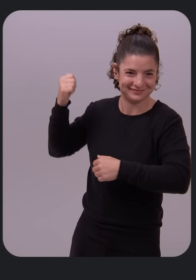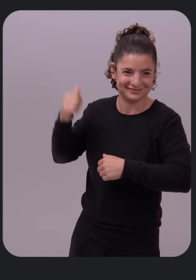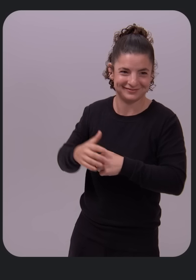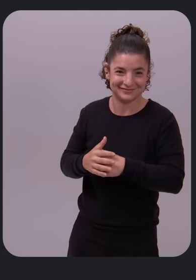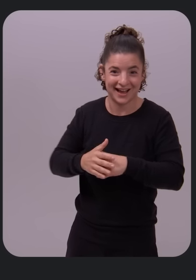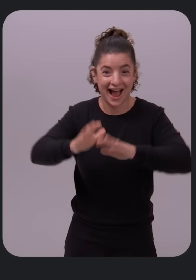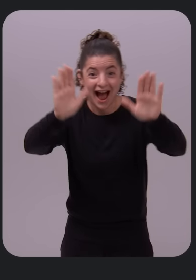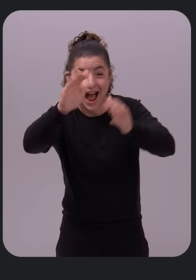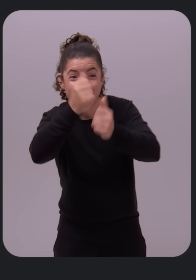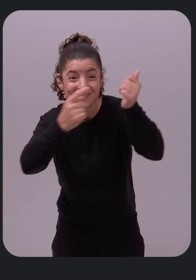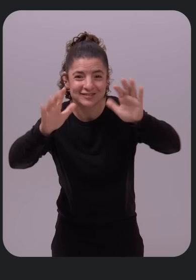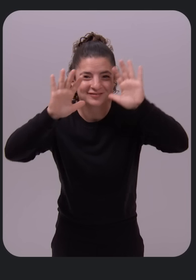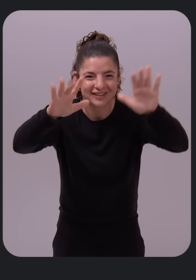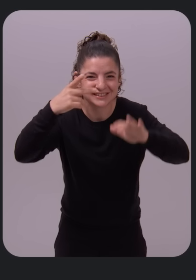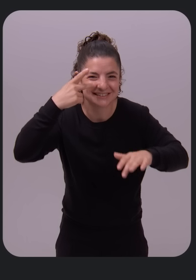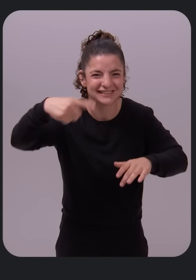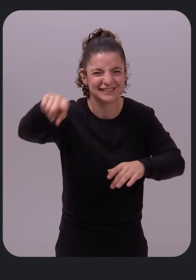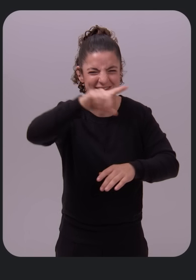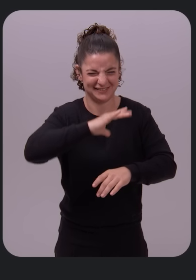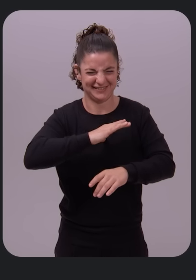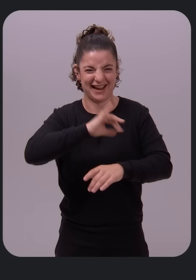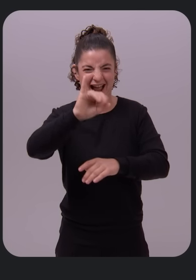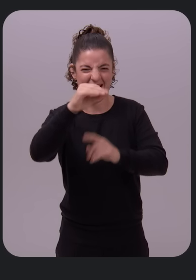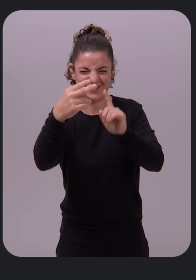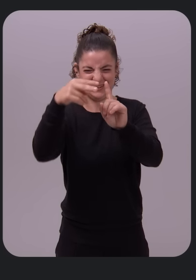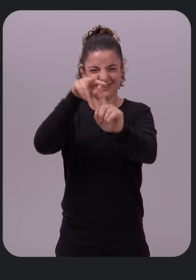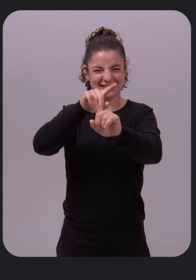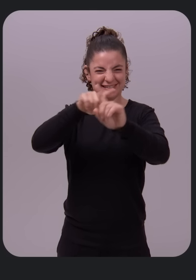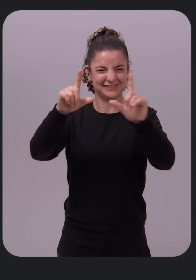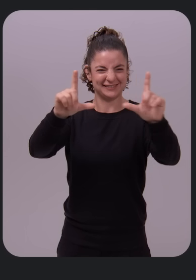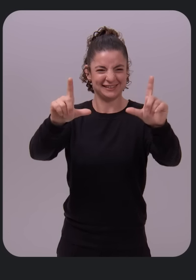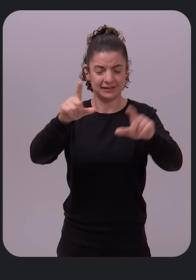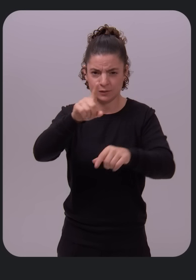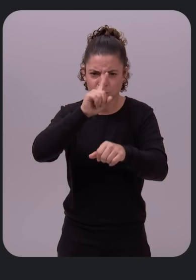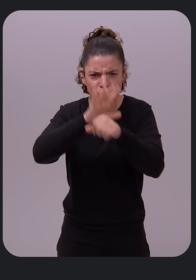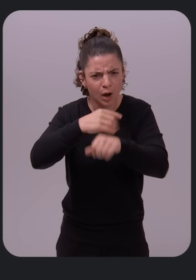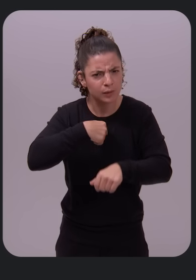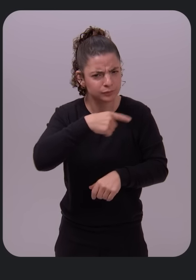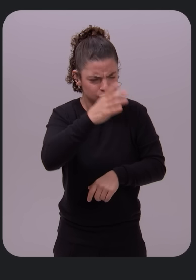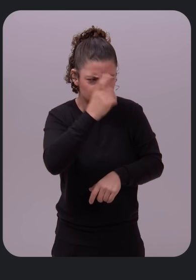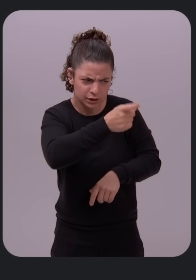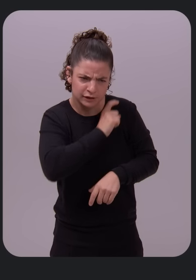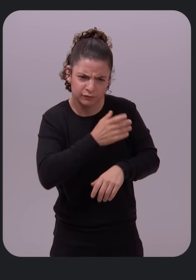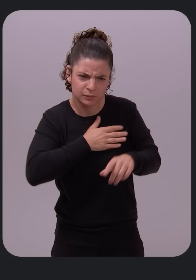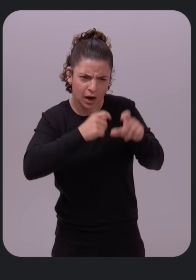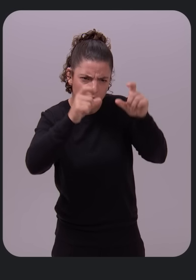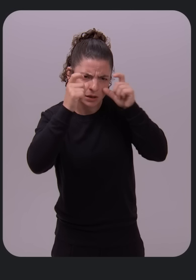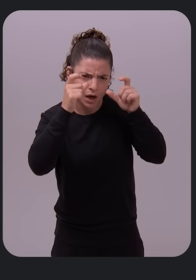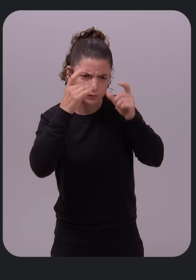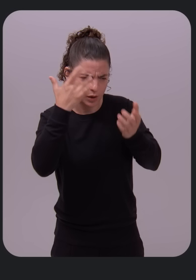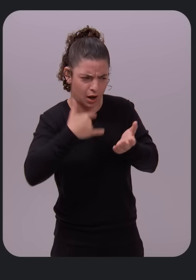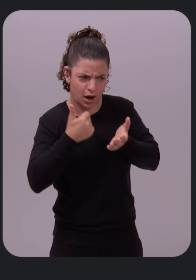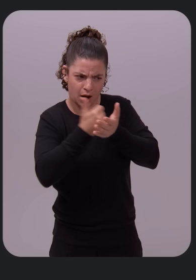It is pretty great to see I/O from this angle. Nishtha, you promised me I could get my own pair of Android XR glasses if I helped out back here.